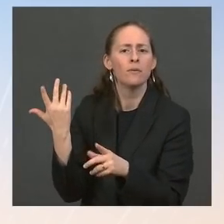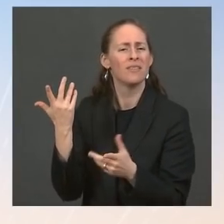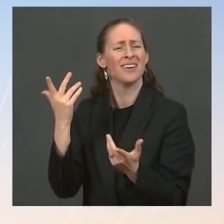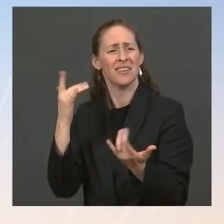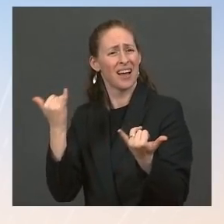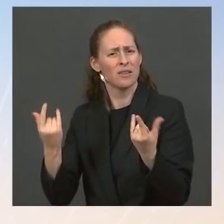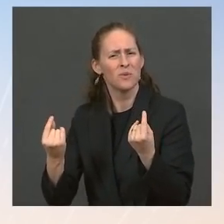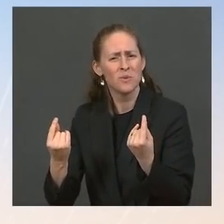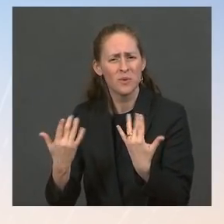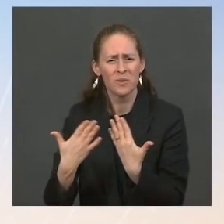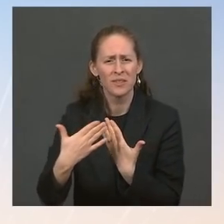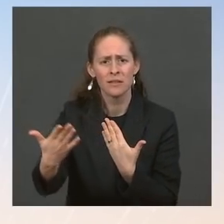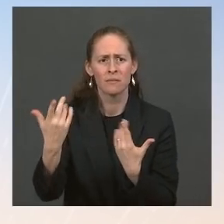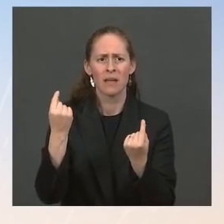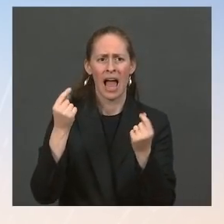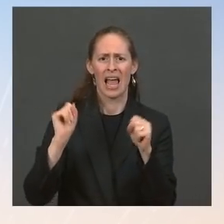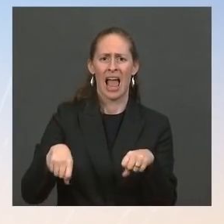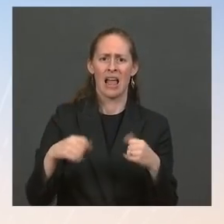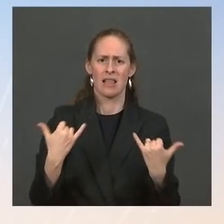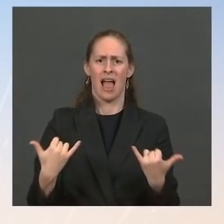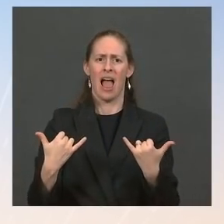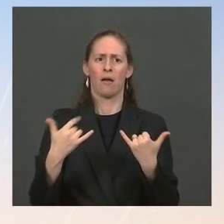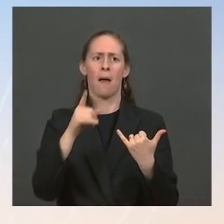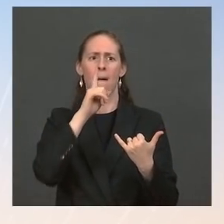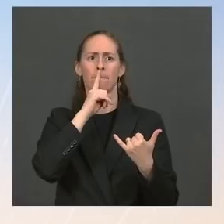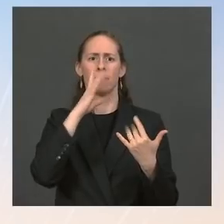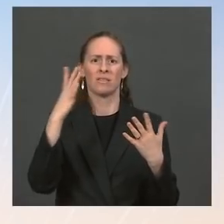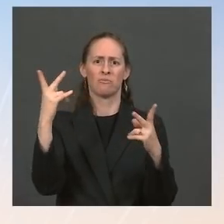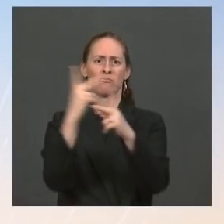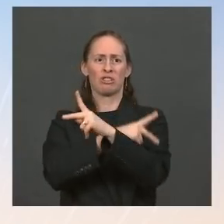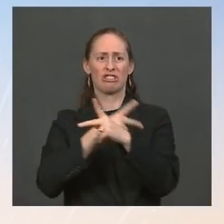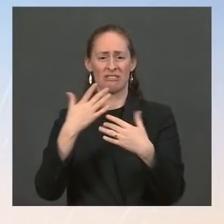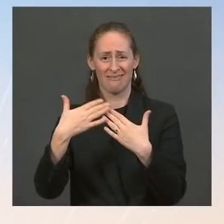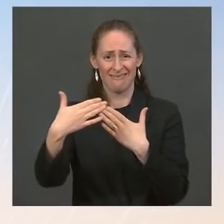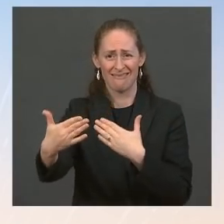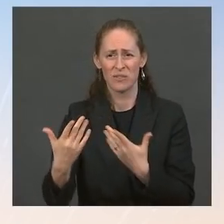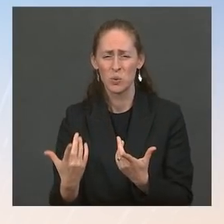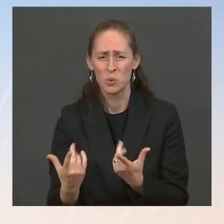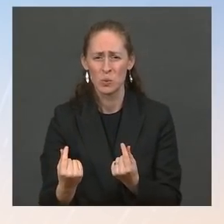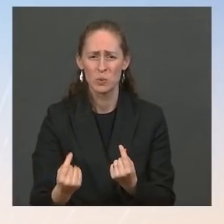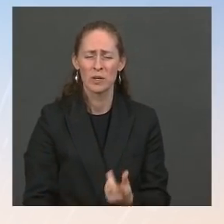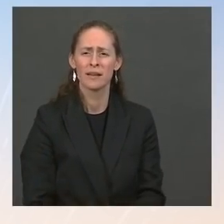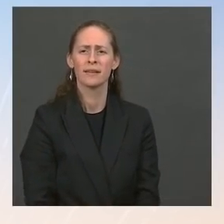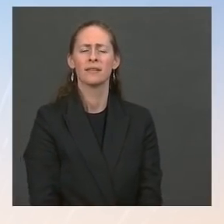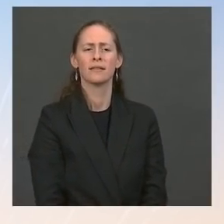to prevent those auctions from going forward? Ms. Psaki: Well, you know, the President did --